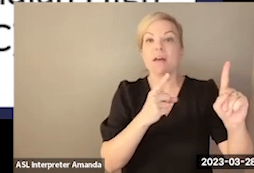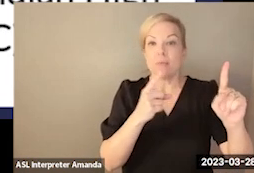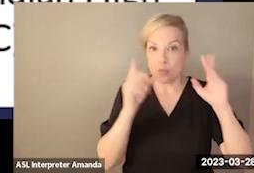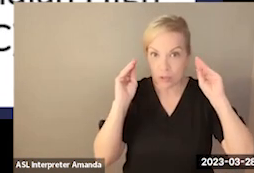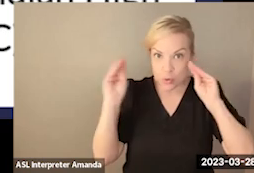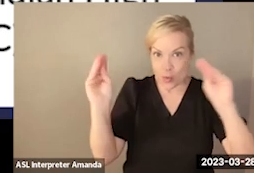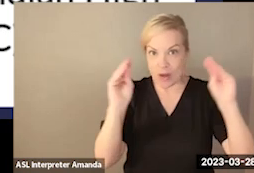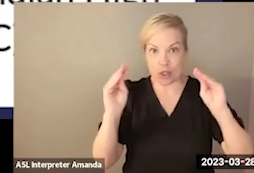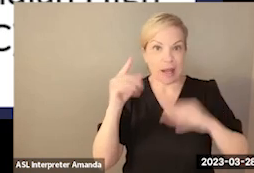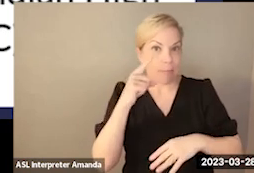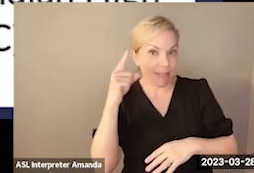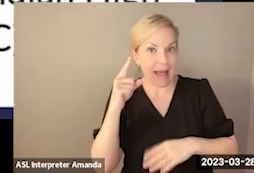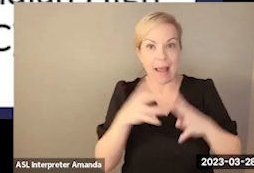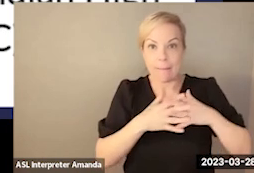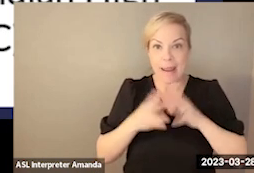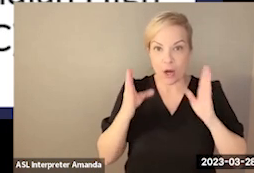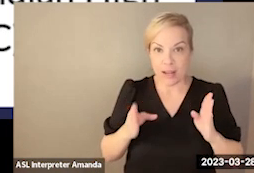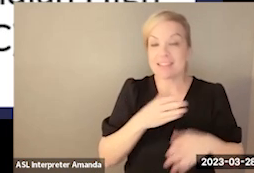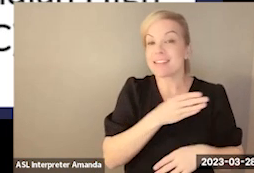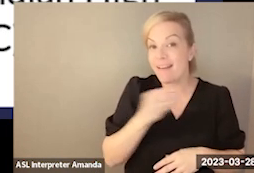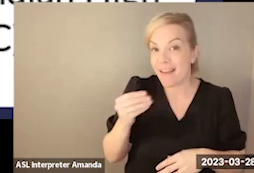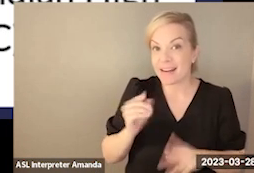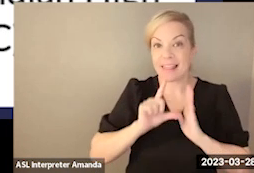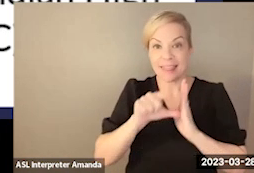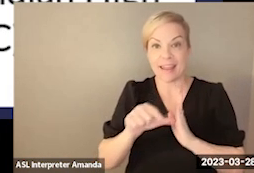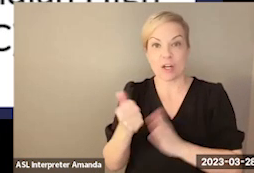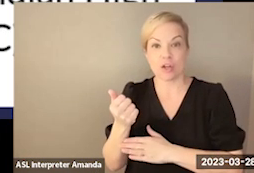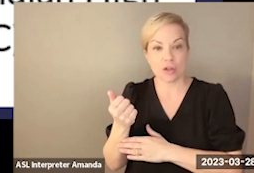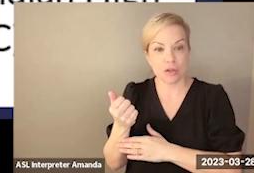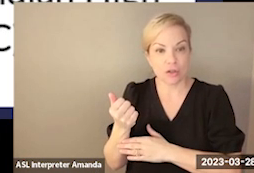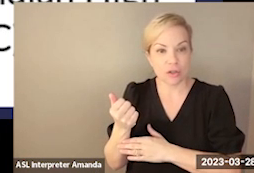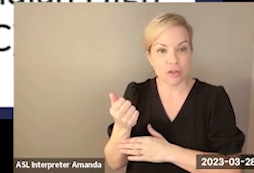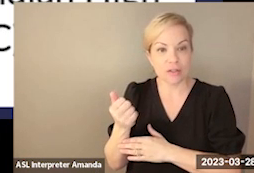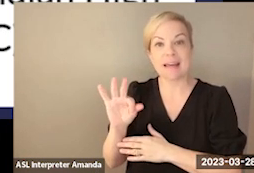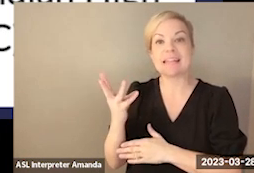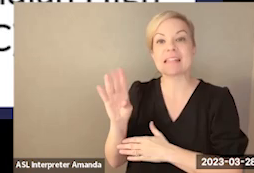Debbie Stine, Science & Technology Policy Academy: and then in 68 you'll see that